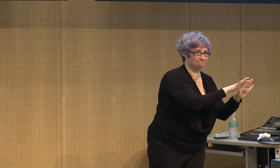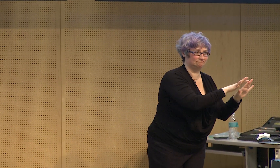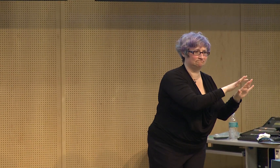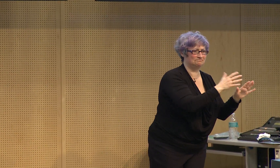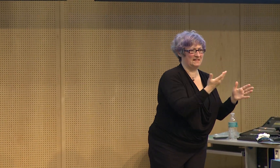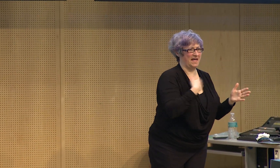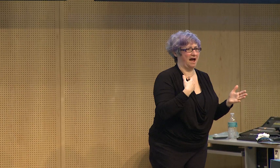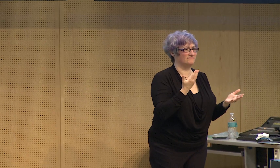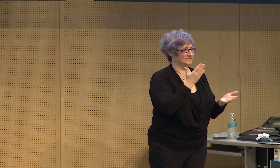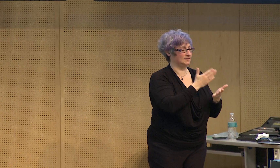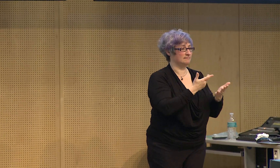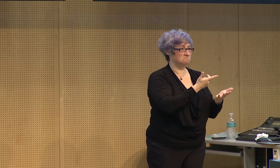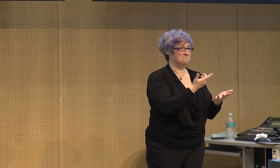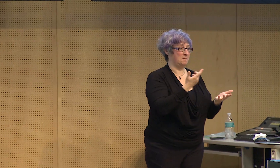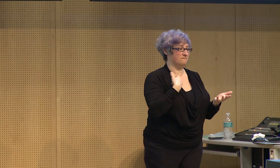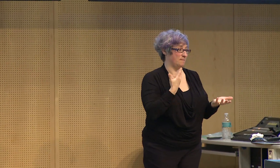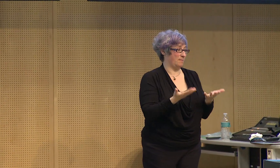So think about a squirrel.